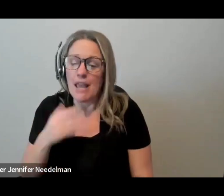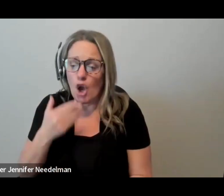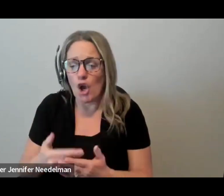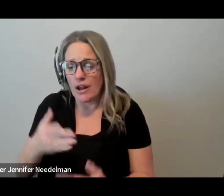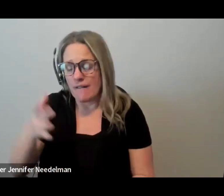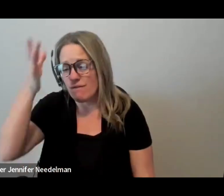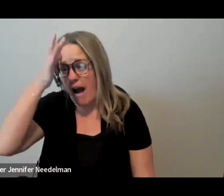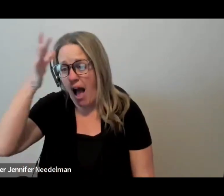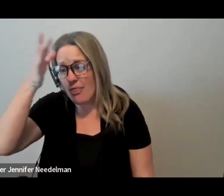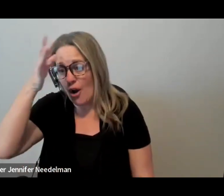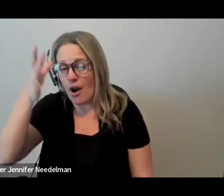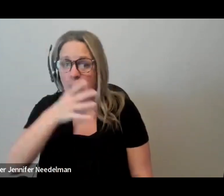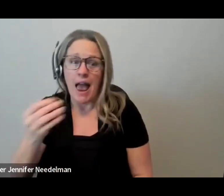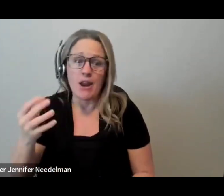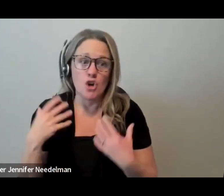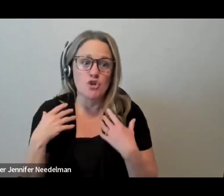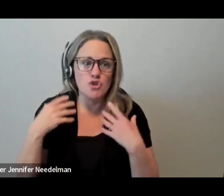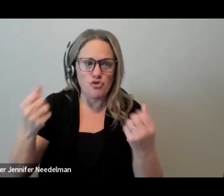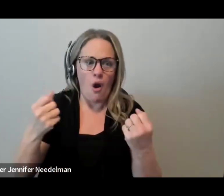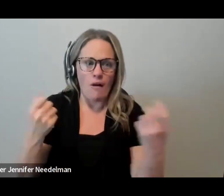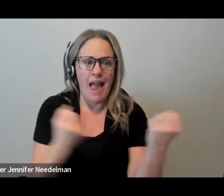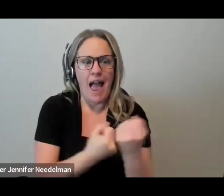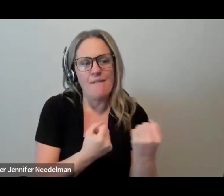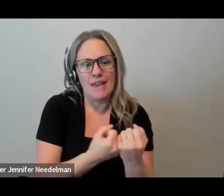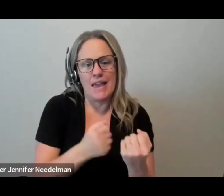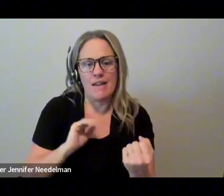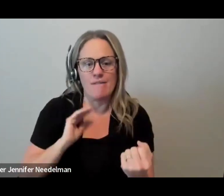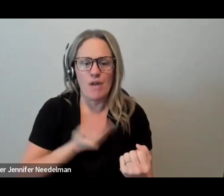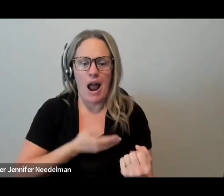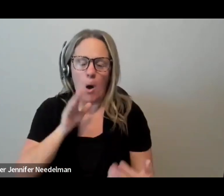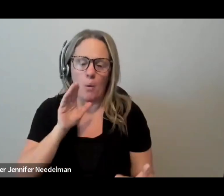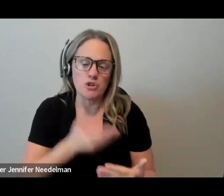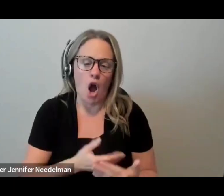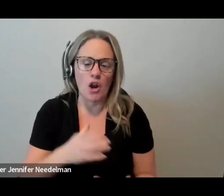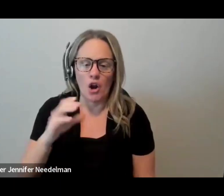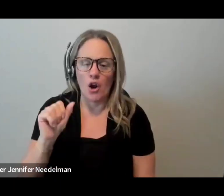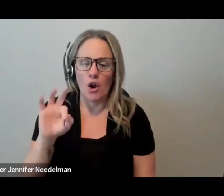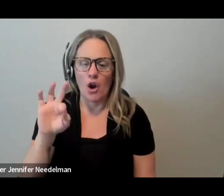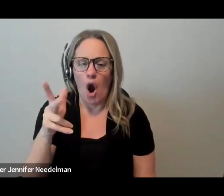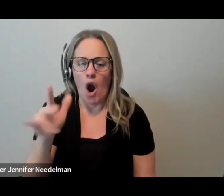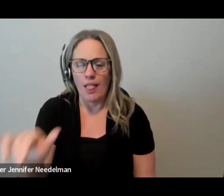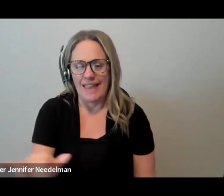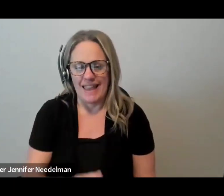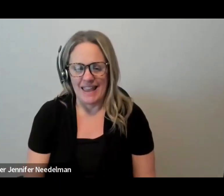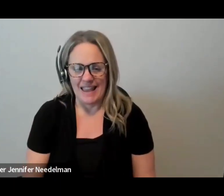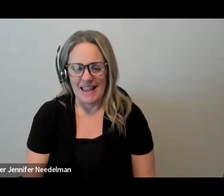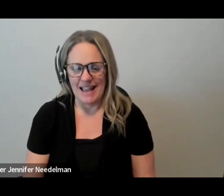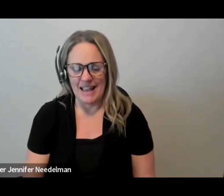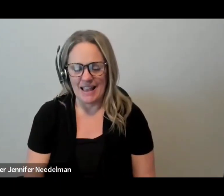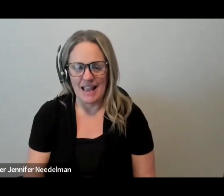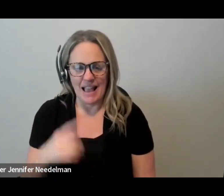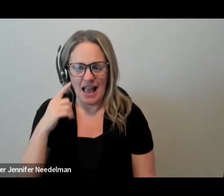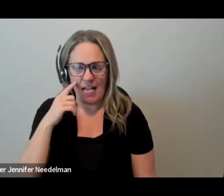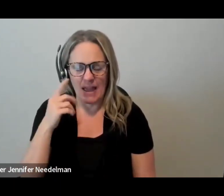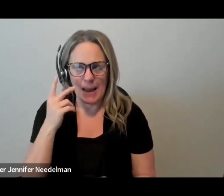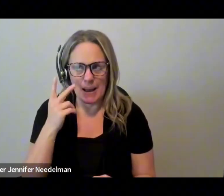but also a really strong advocate for our daughter, Carly. And, and I, you know, I think back to the work my wife was